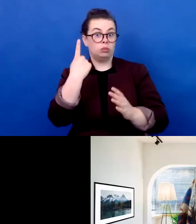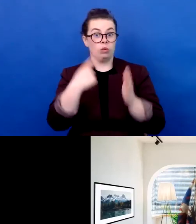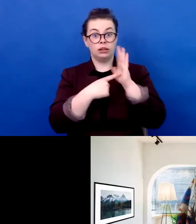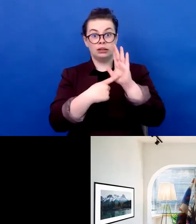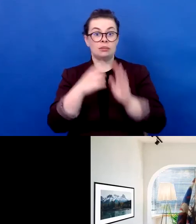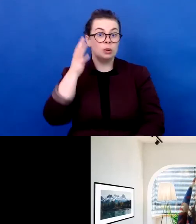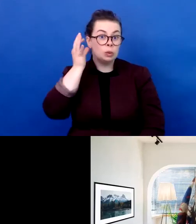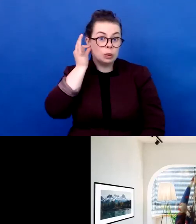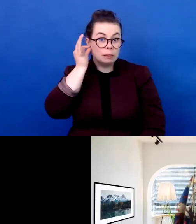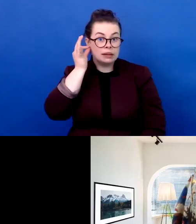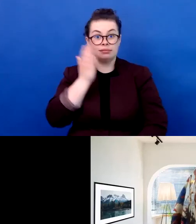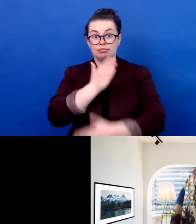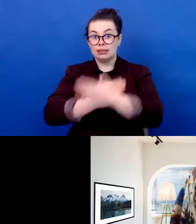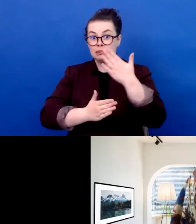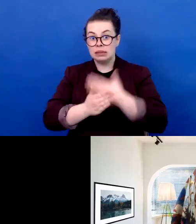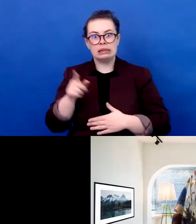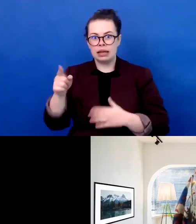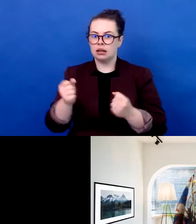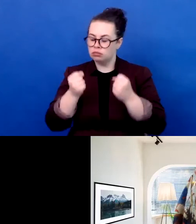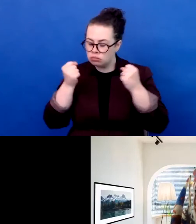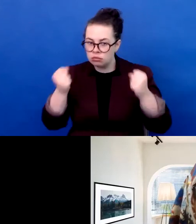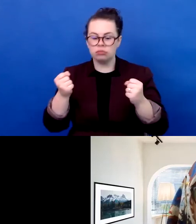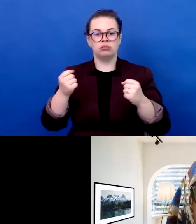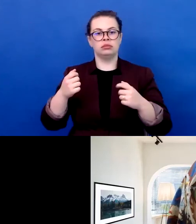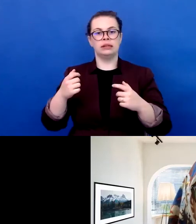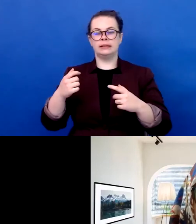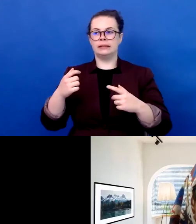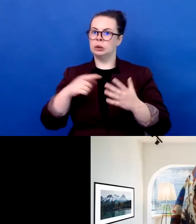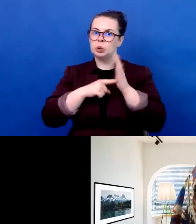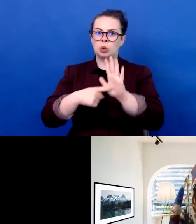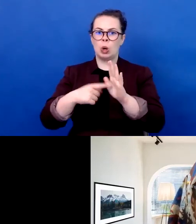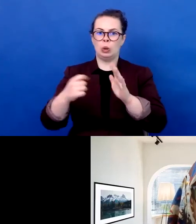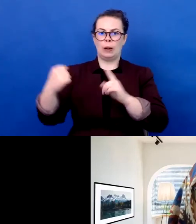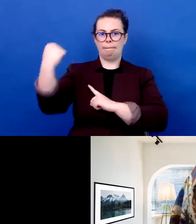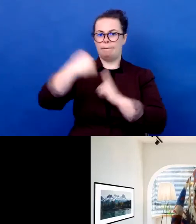use the social media to share about the result and the concern on